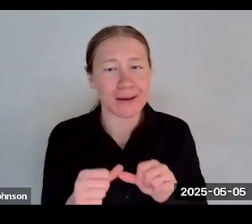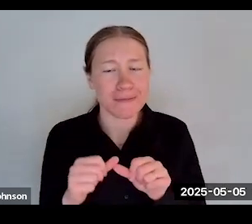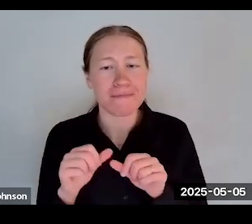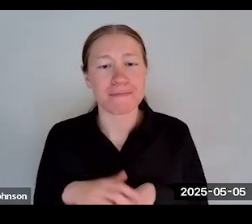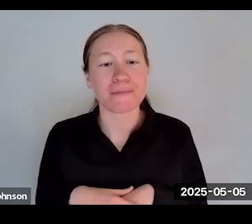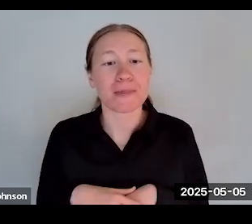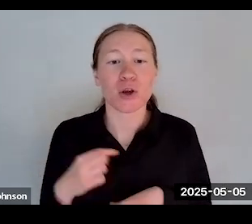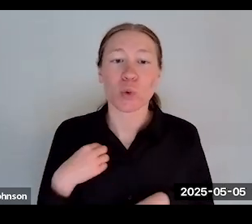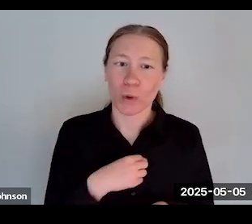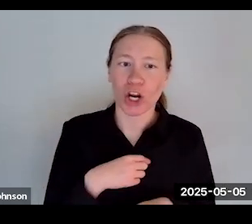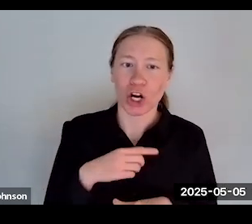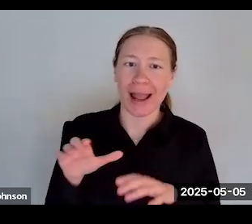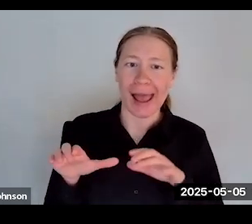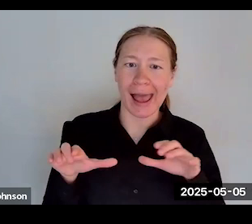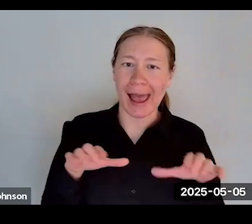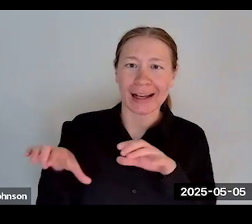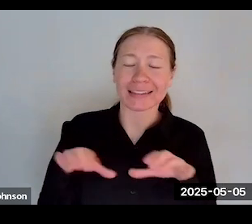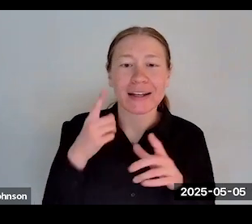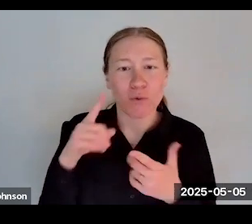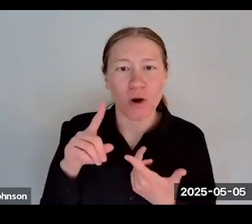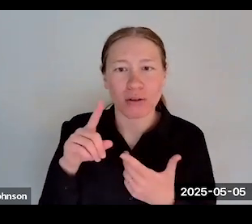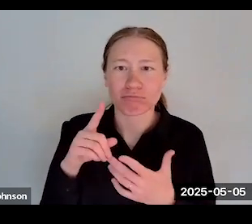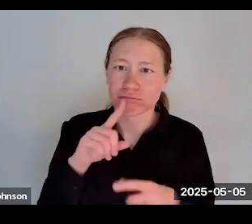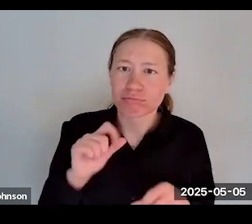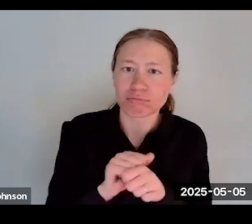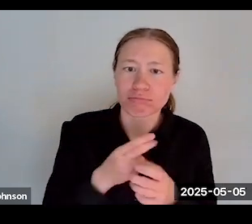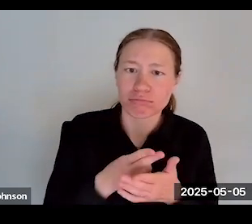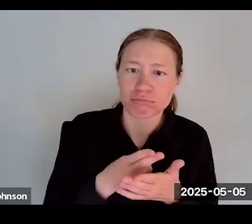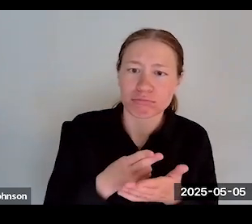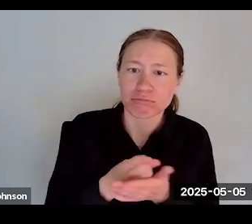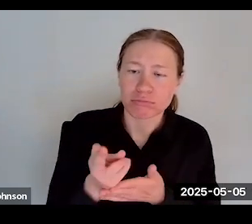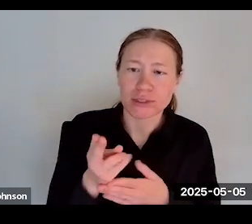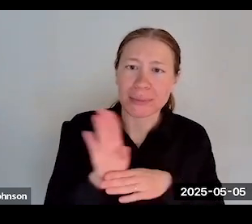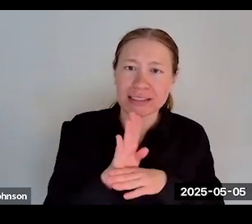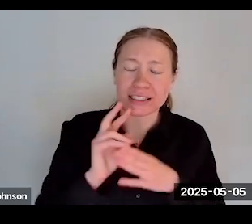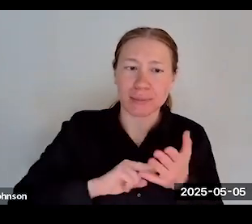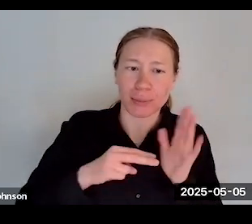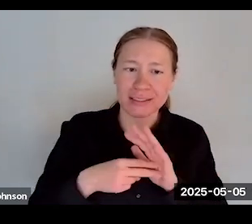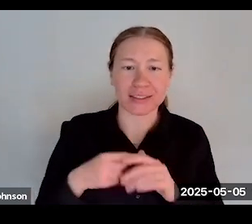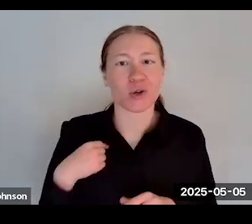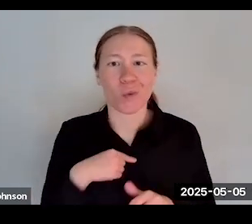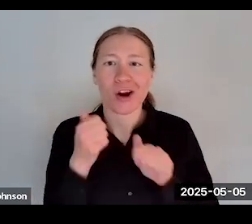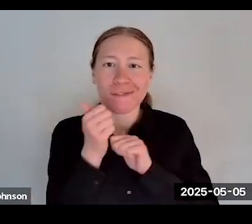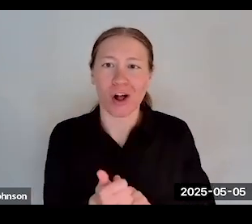We're complying with legal obligations. We're here to assist any employee who encounters difficulty in the workplace.